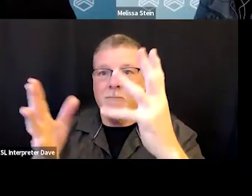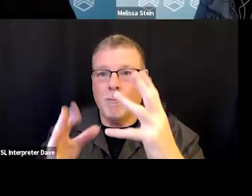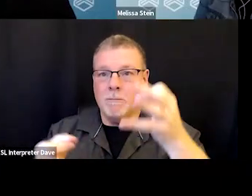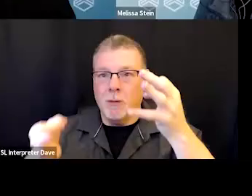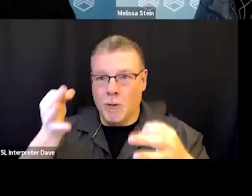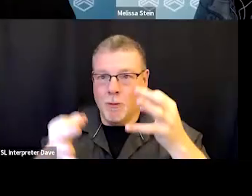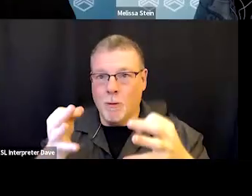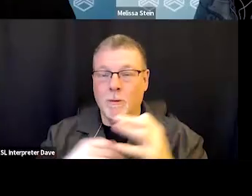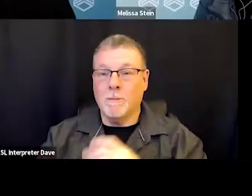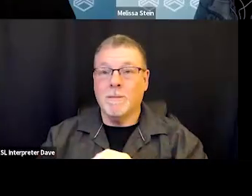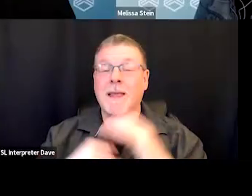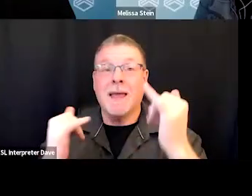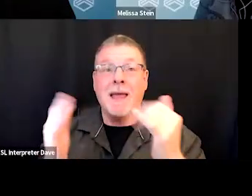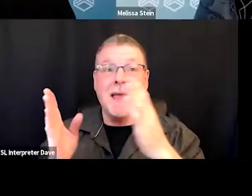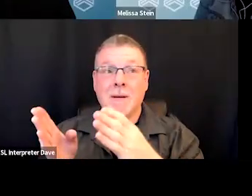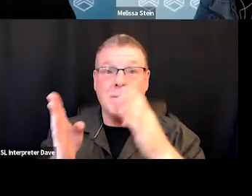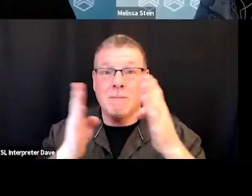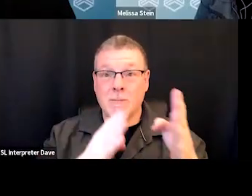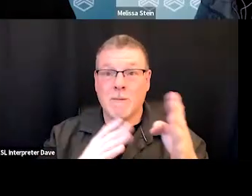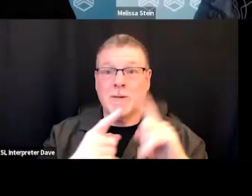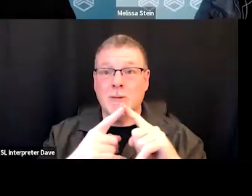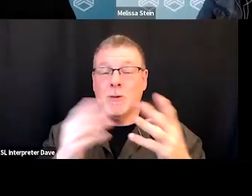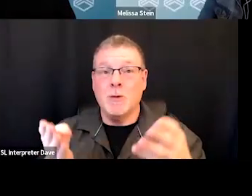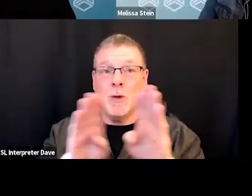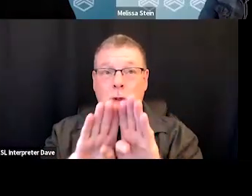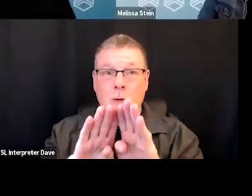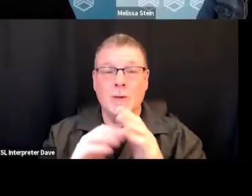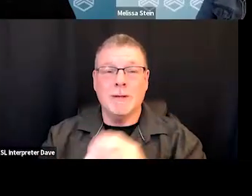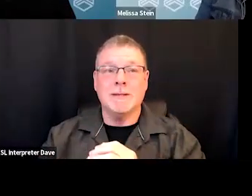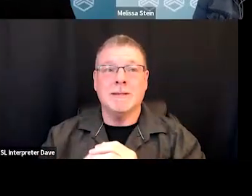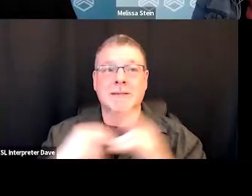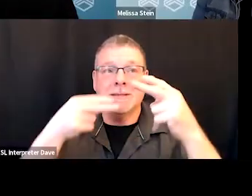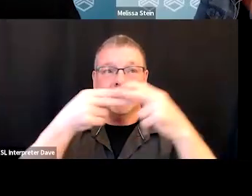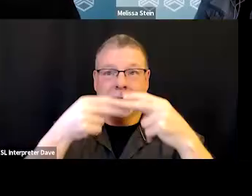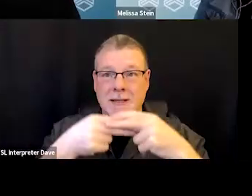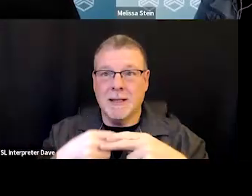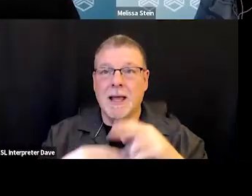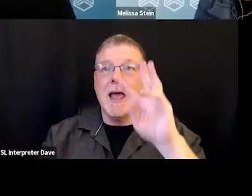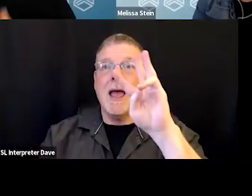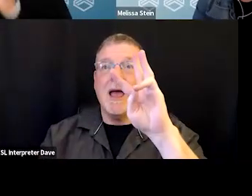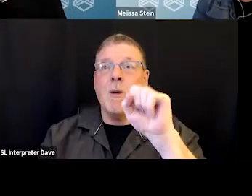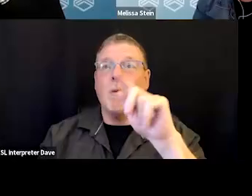So, we will now move over to some of our closing slides. And West, I just wanna say, thank you so much.